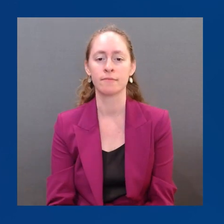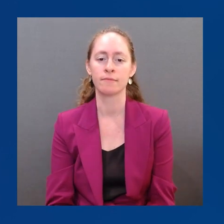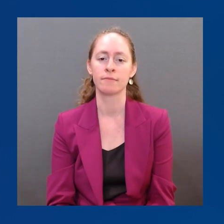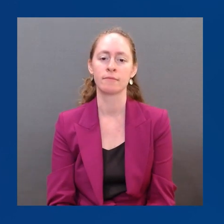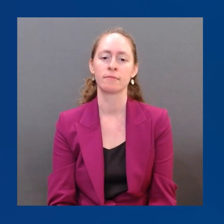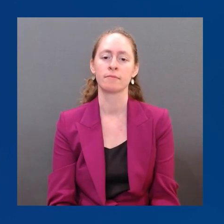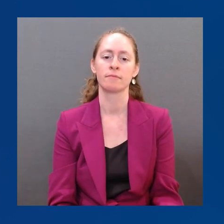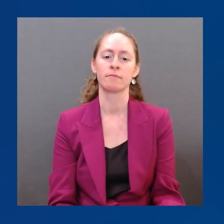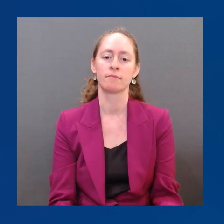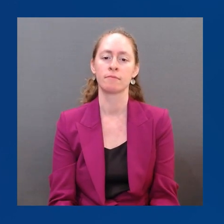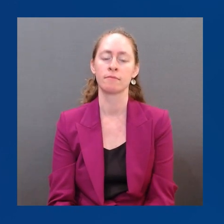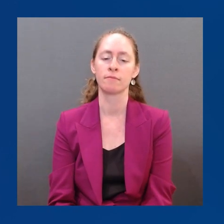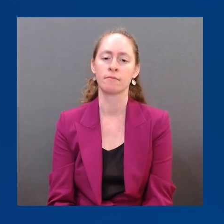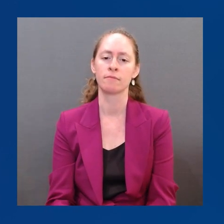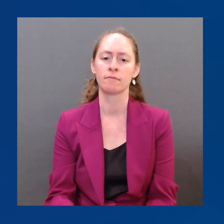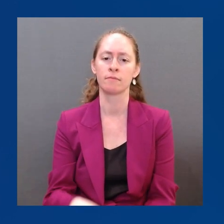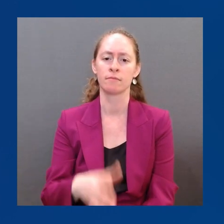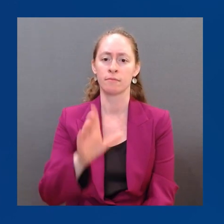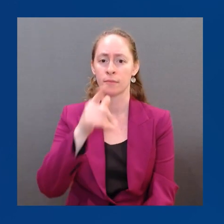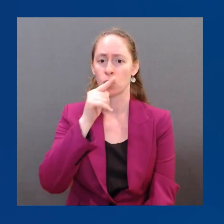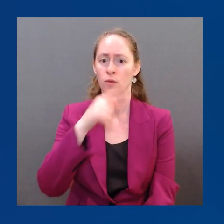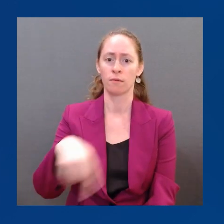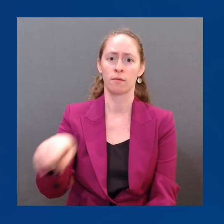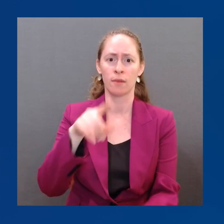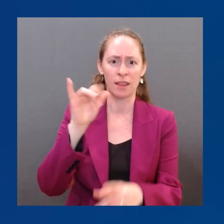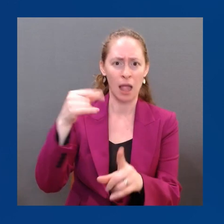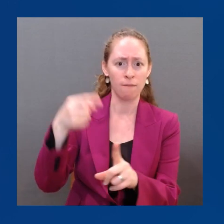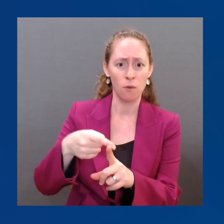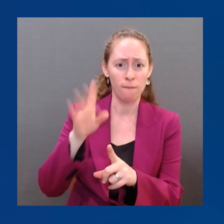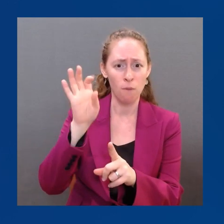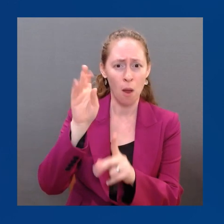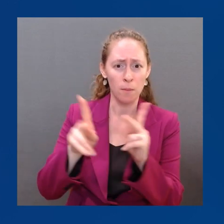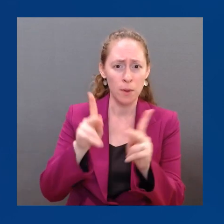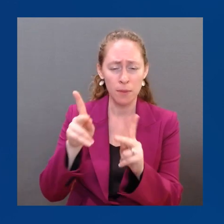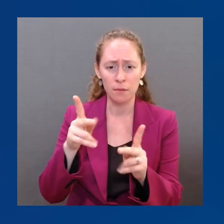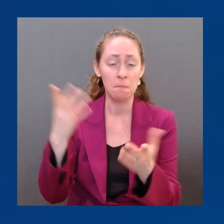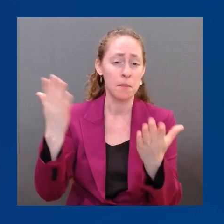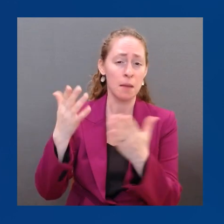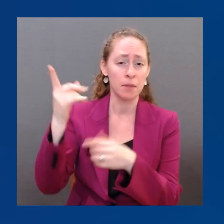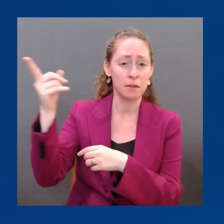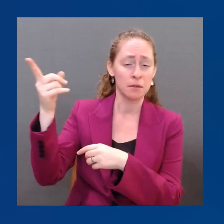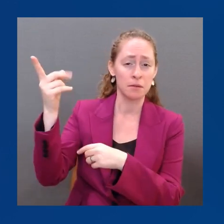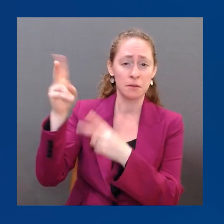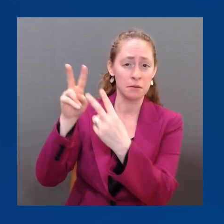let me see if Rochelle or Tony have any thoughts on that. Rochelle, to you first. Dr. Walensky: Yeah, maybe I'll just add